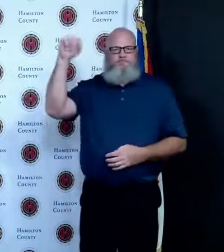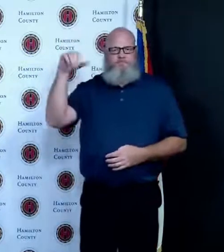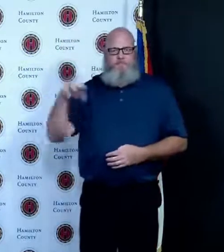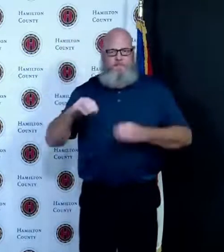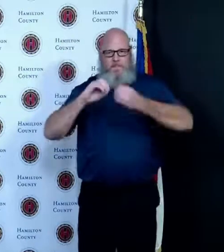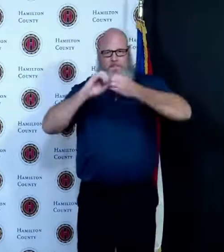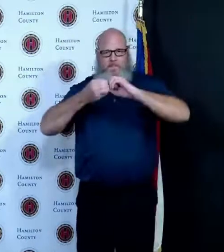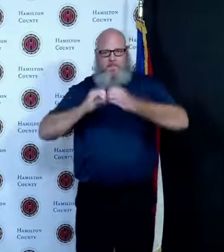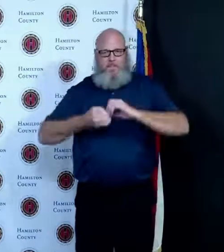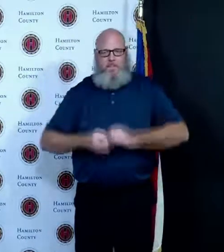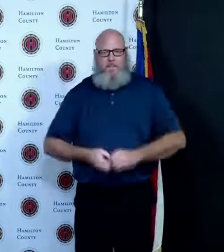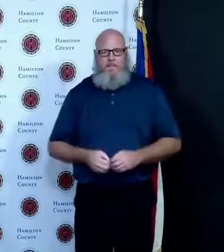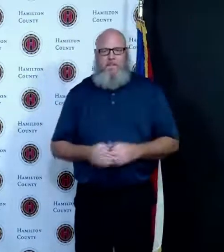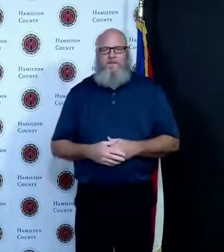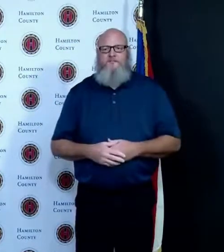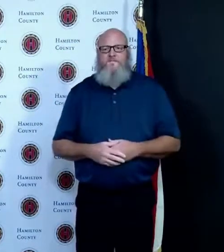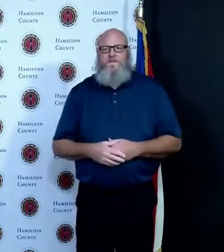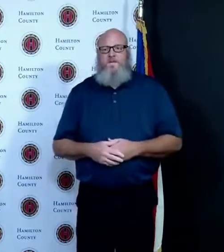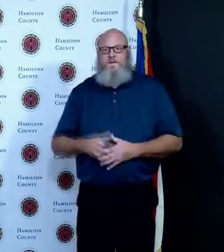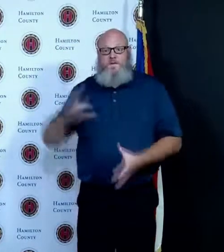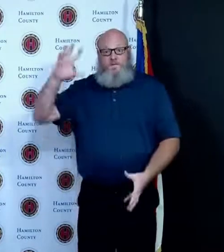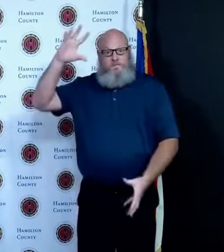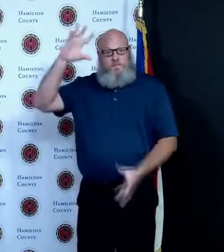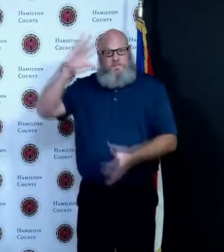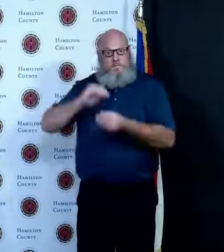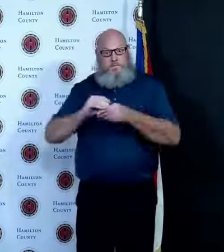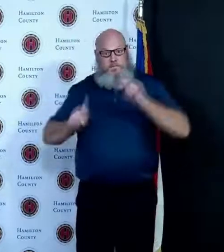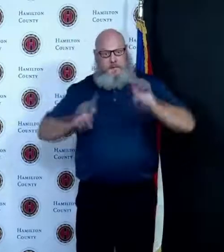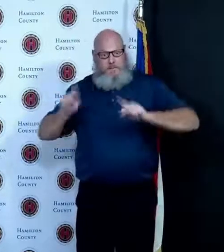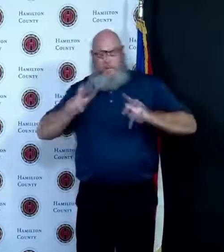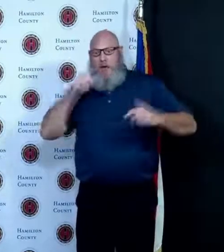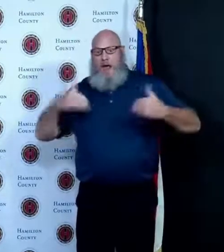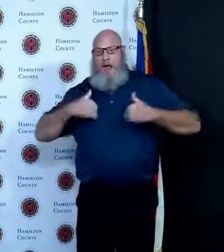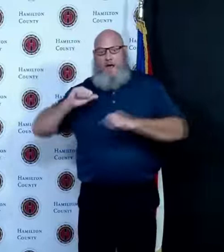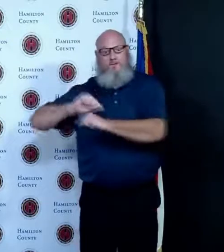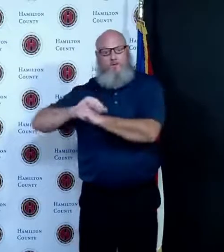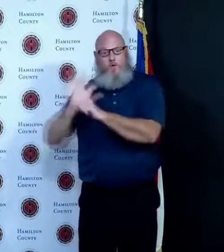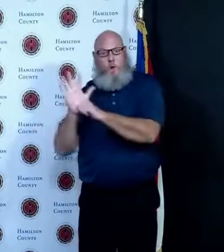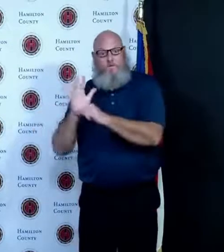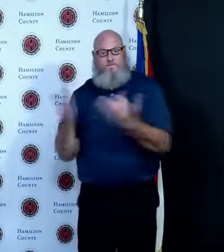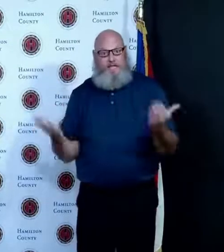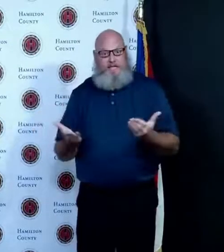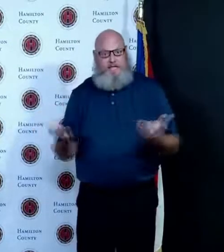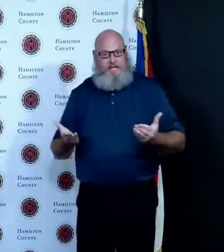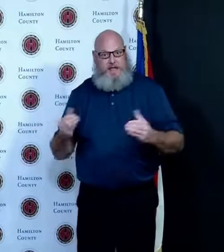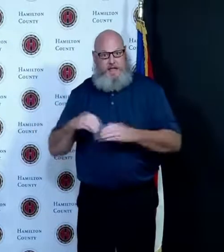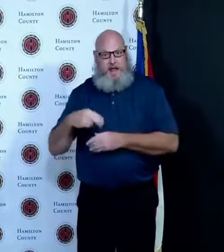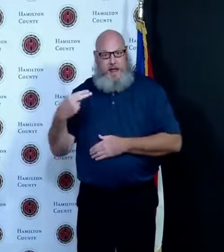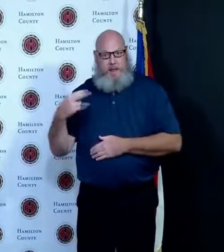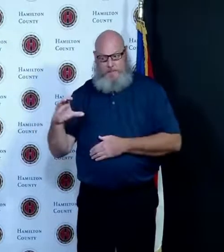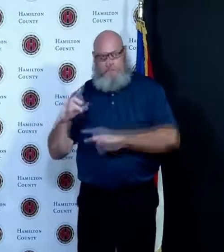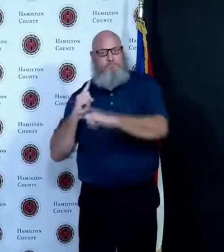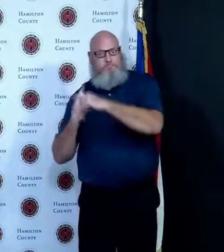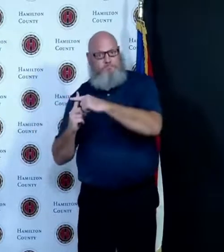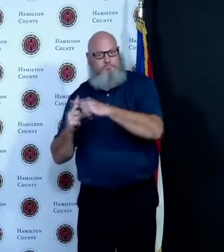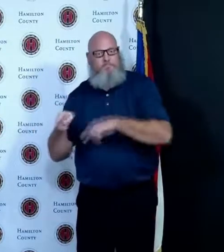total positive cases in Hamilton County of Covid-19 stand at 58,503